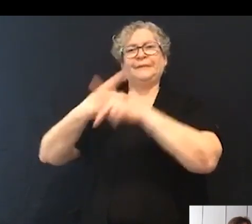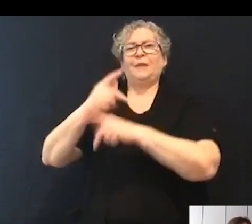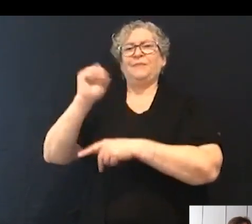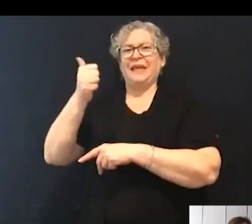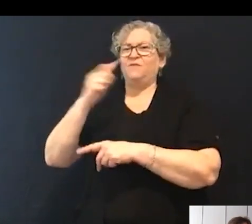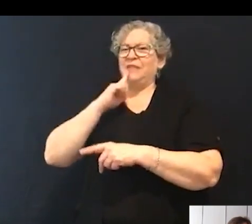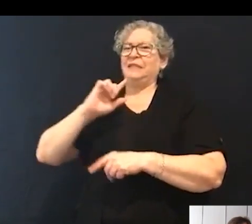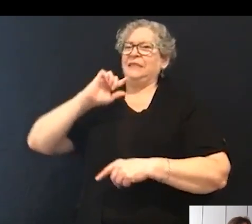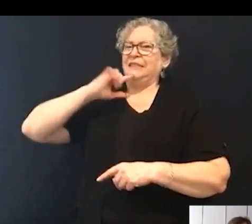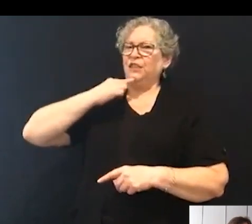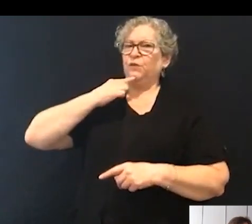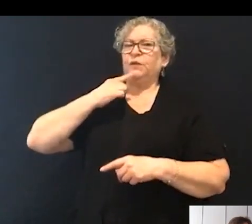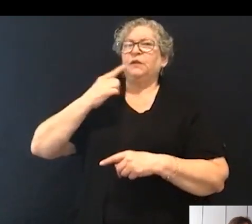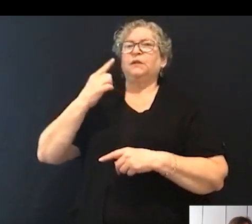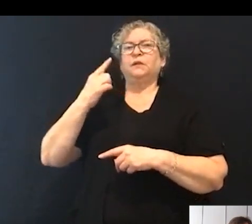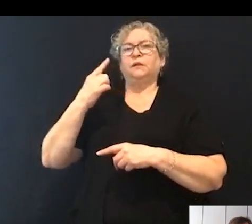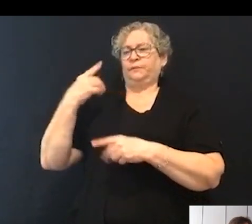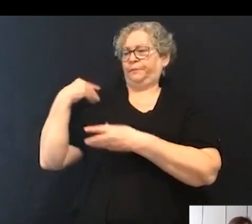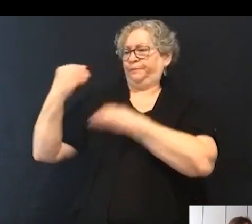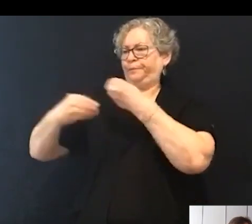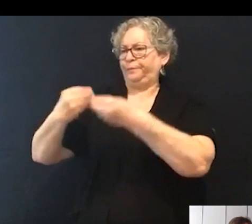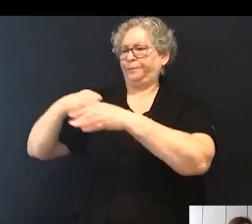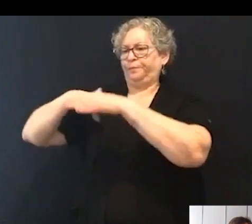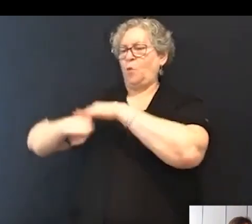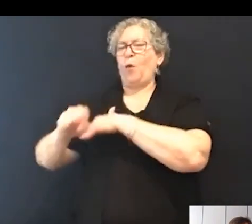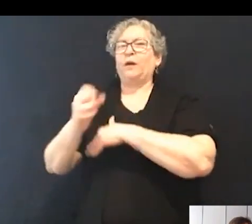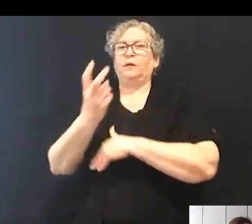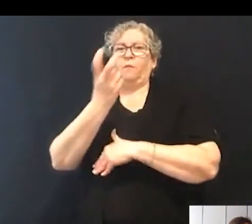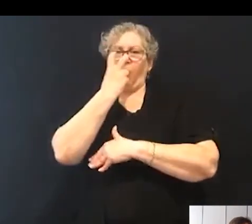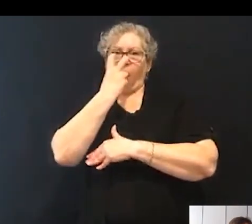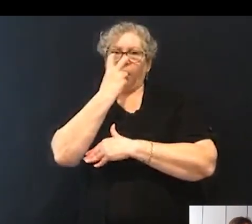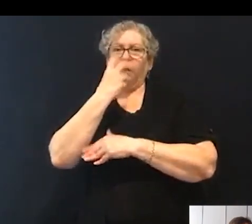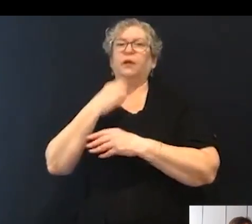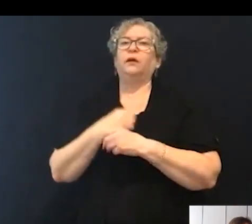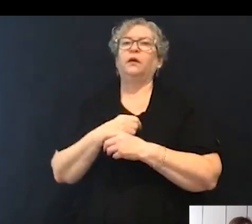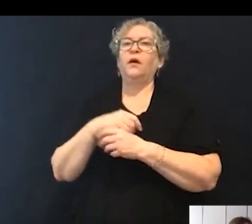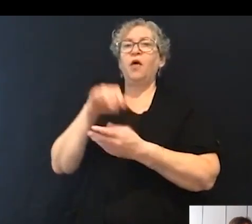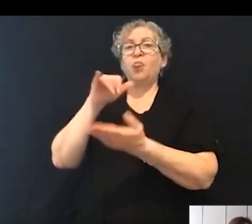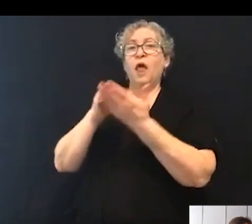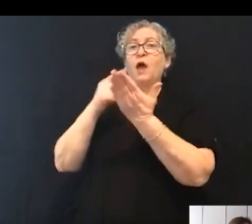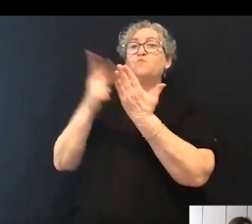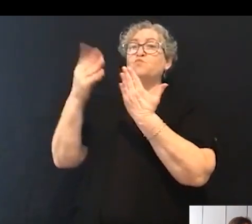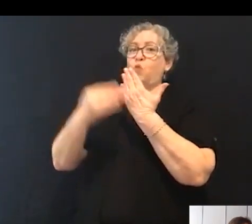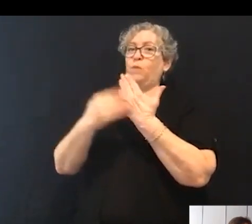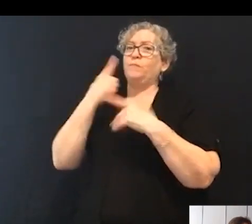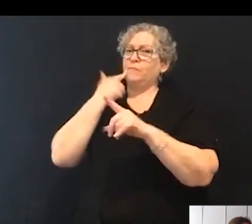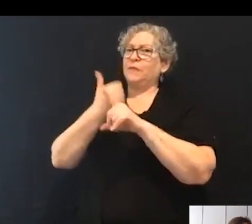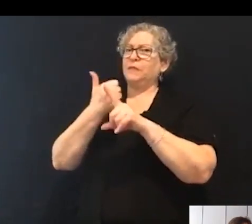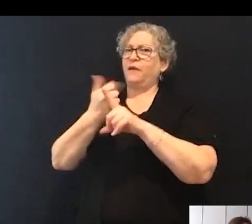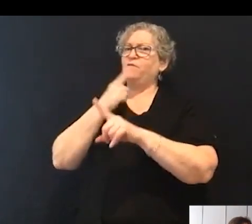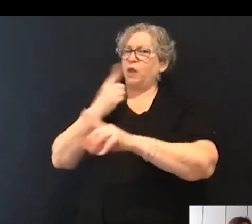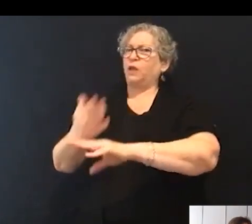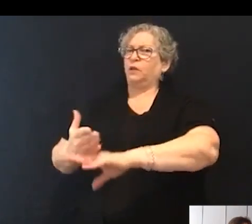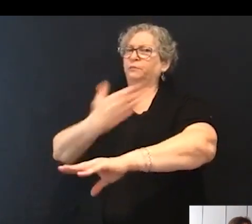of congenital genetic blindness. This program is in an advanced stage,